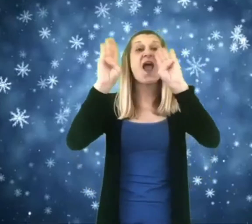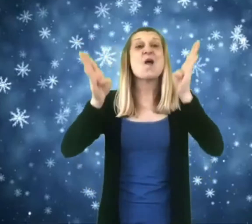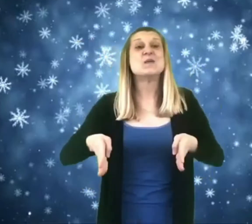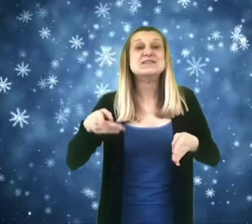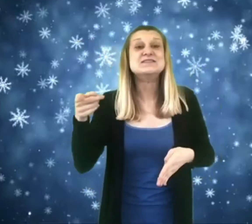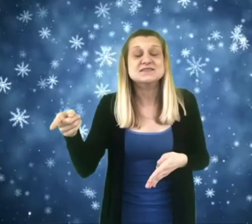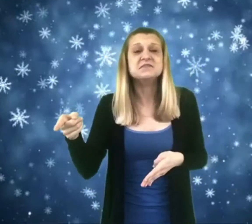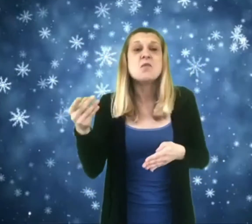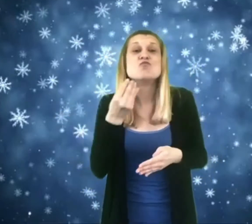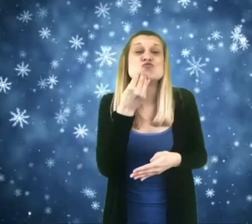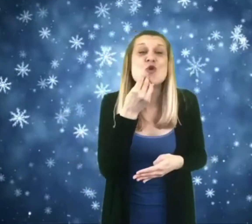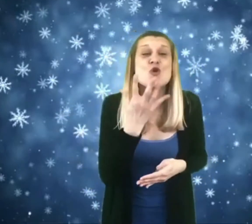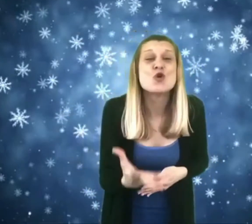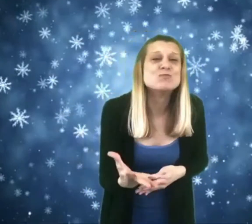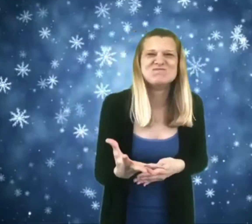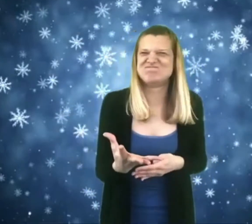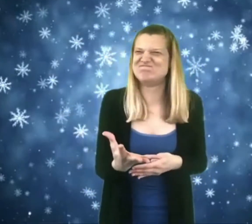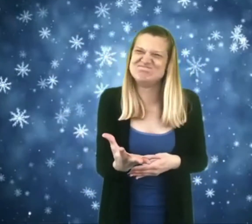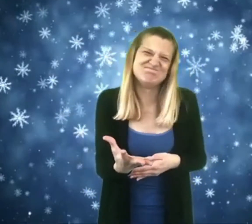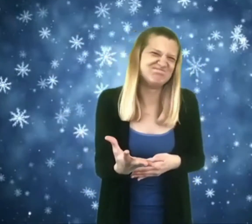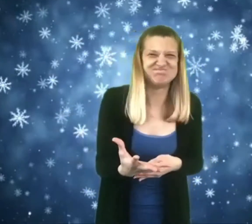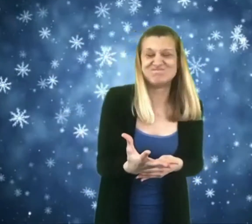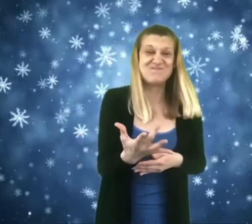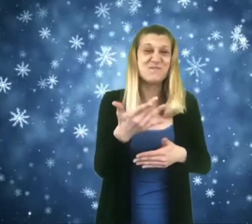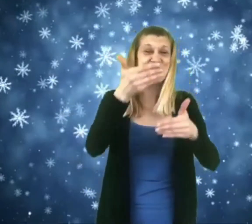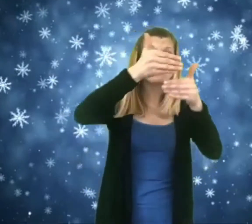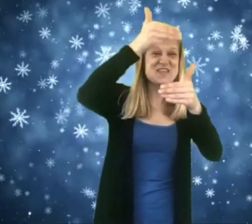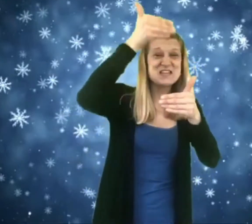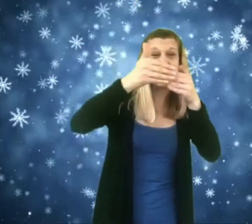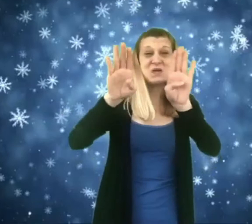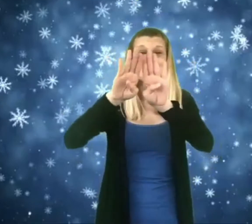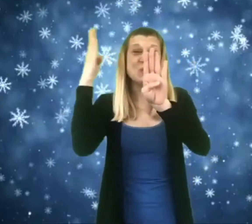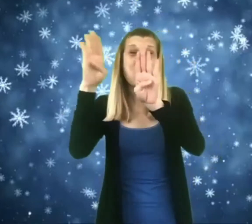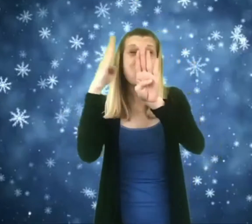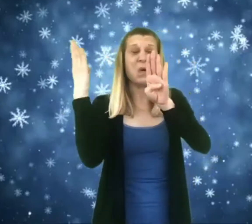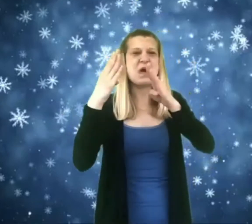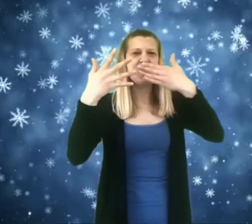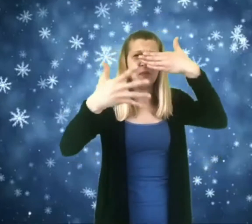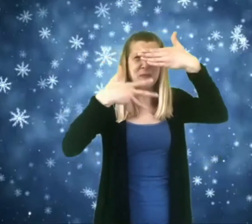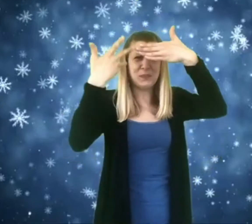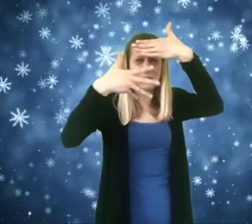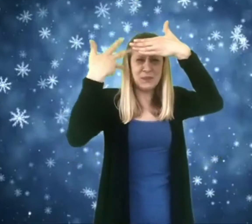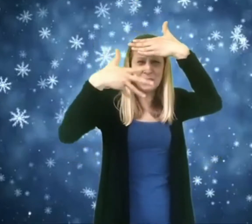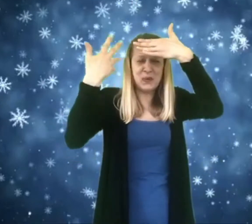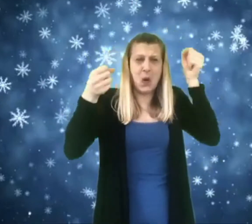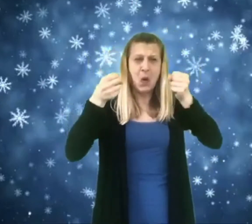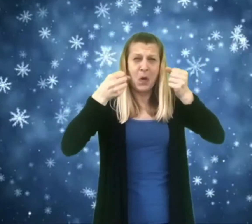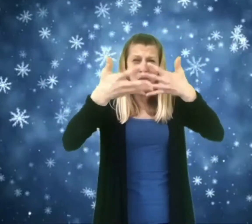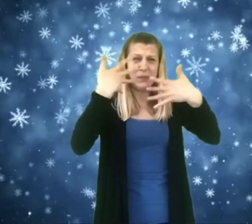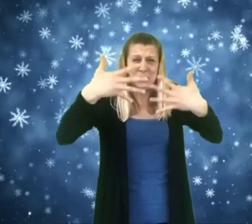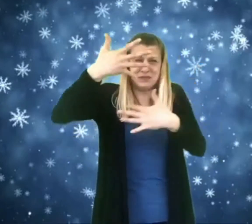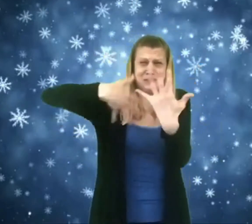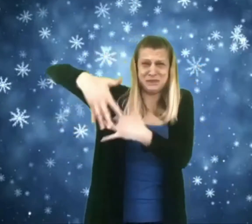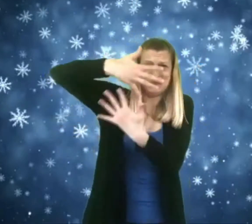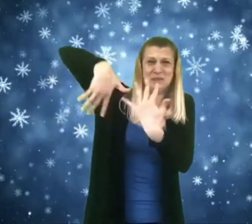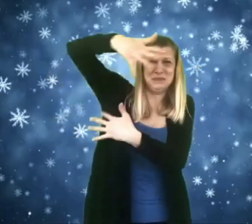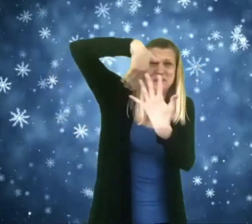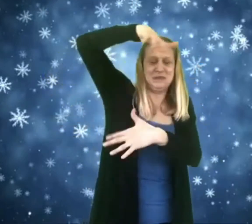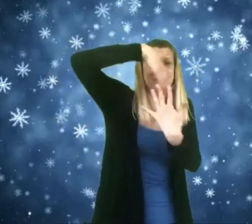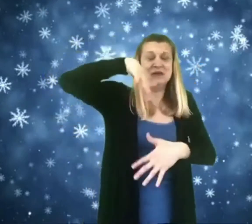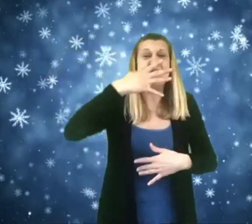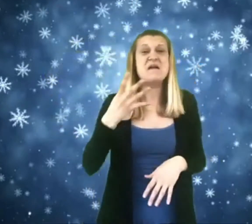Inside the house, little jets of freezing air came rushing in through the sides of the windows and under the doors.